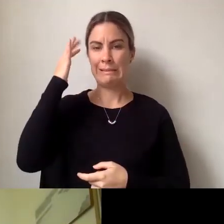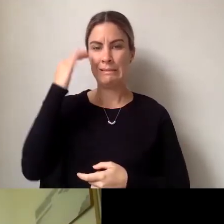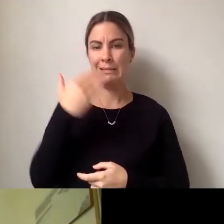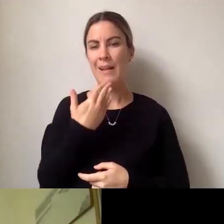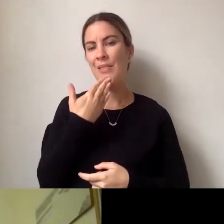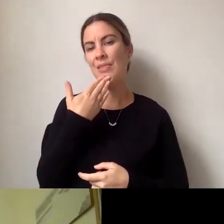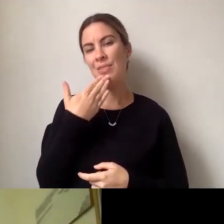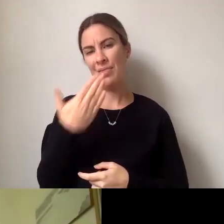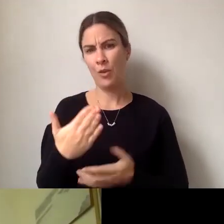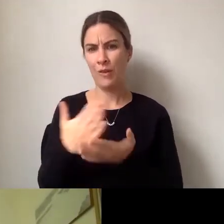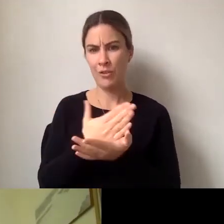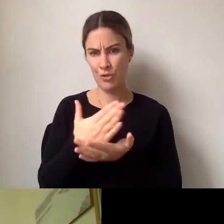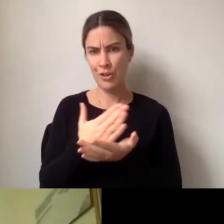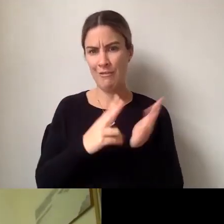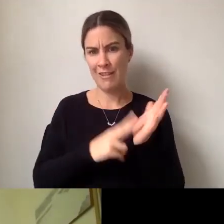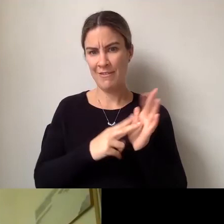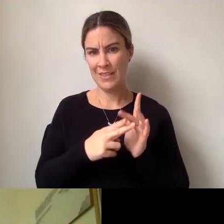Thank you for sharing that with us. If you do have a question,